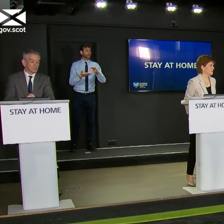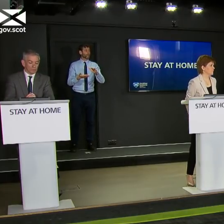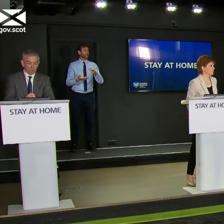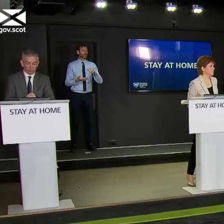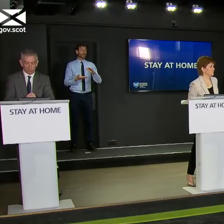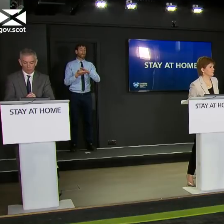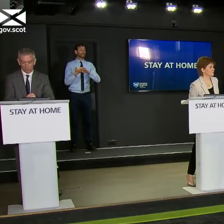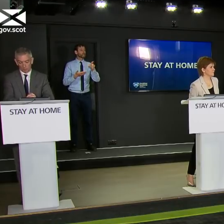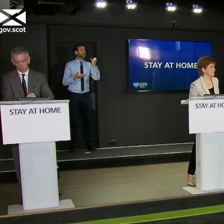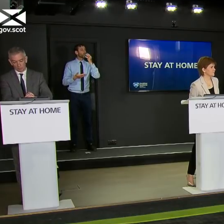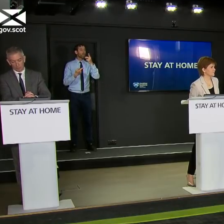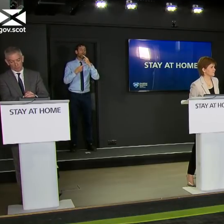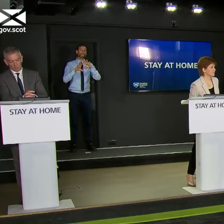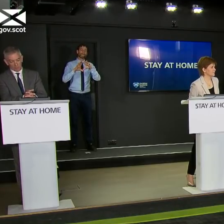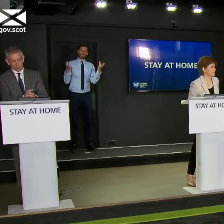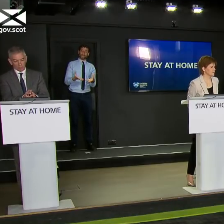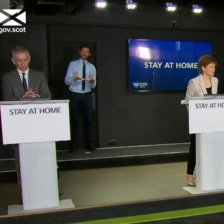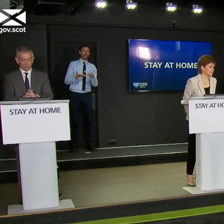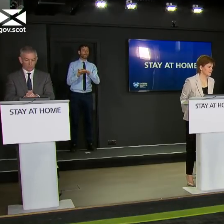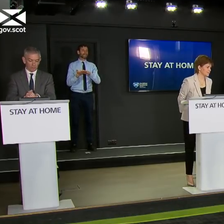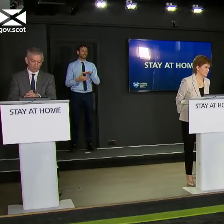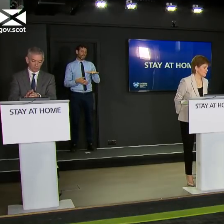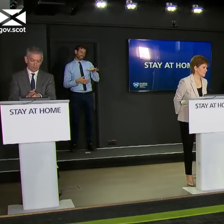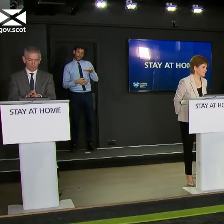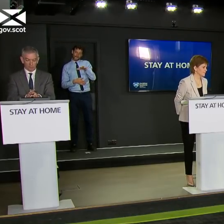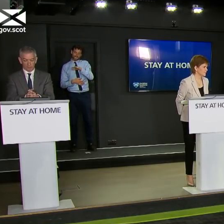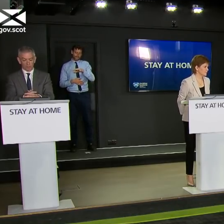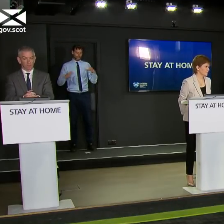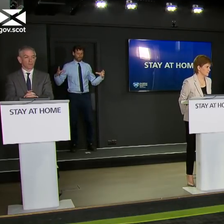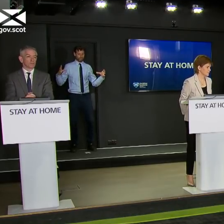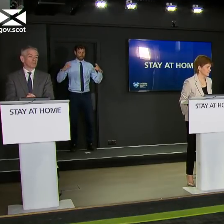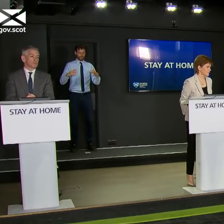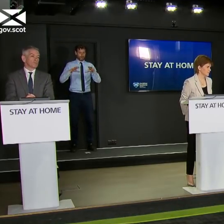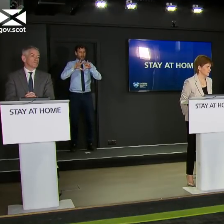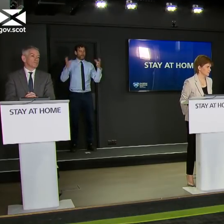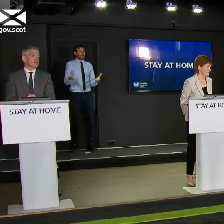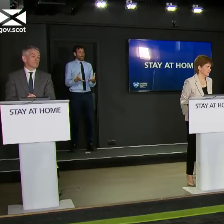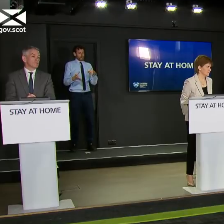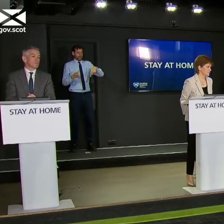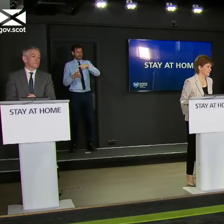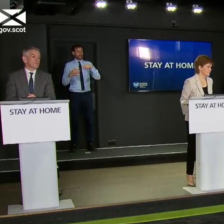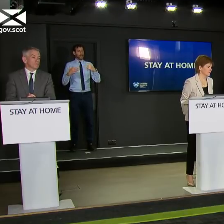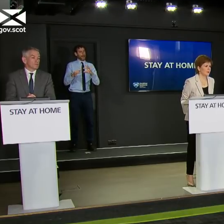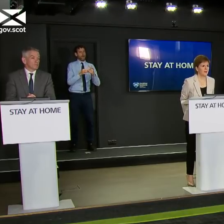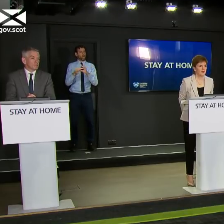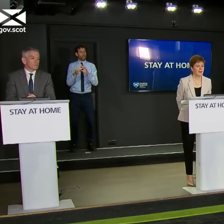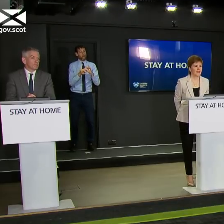of a bubble, where two families or two households can be much closer together, has now been dropped from your planning for the time being?